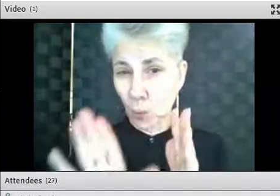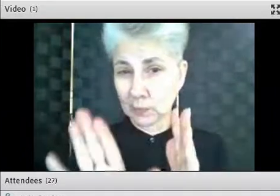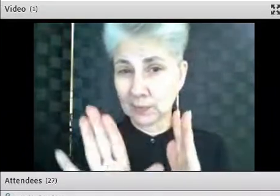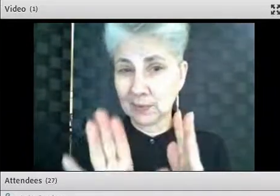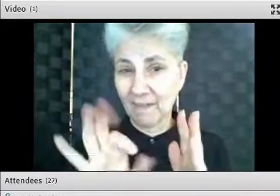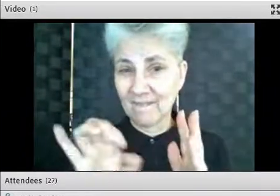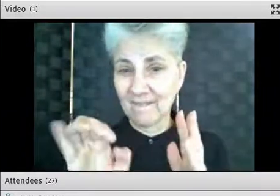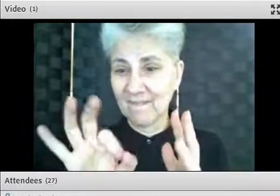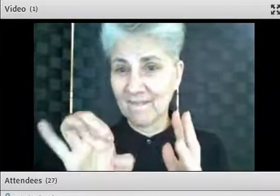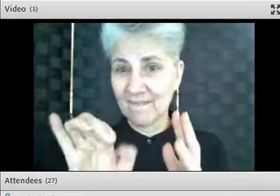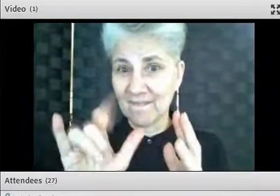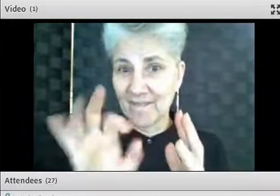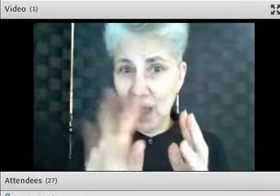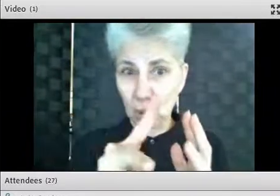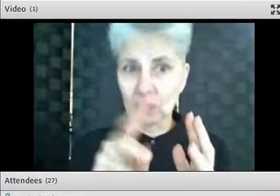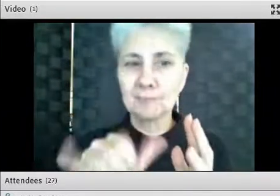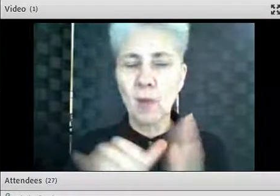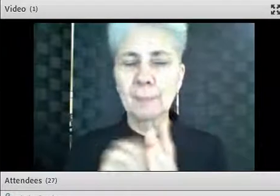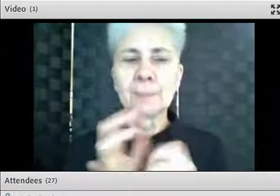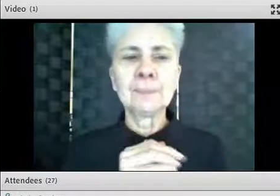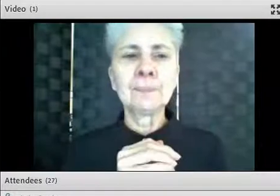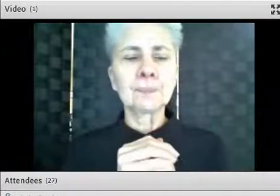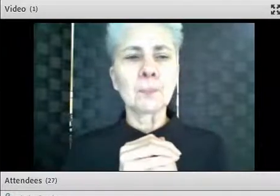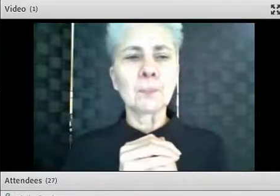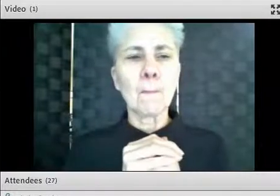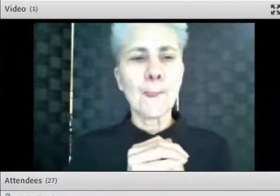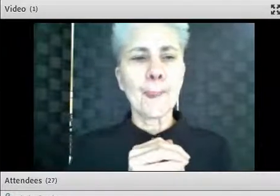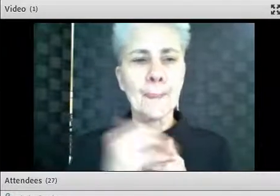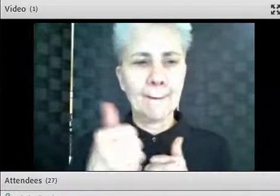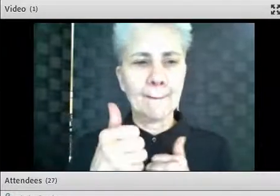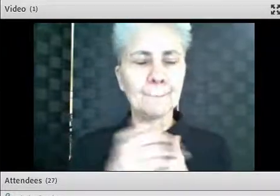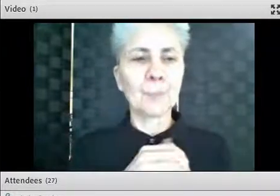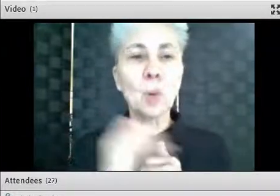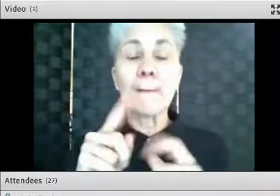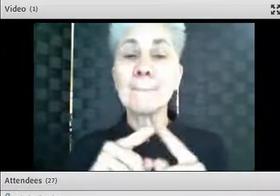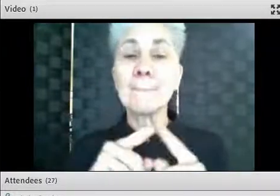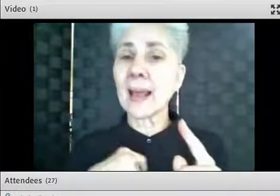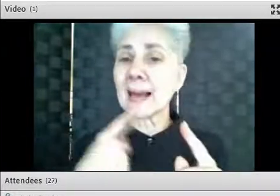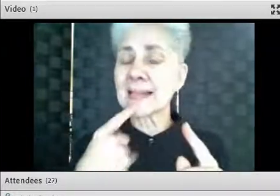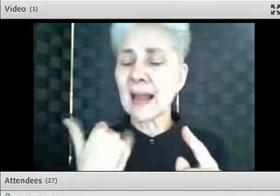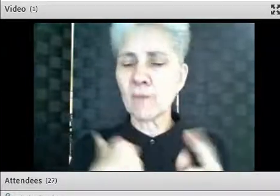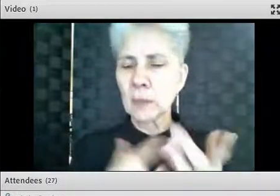Yeah. Okay. Yeah. Good, good, good. But like I said, we just talked about,